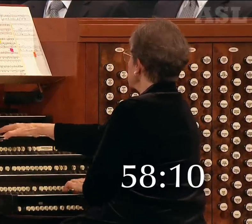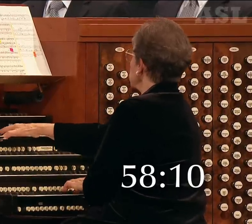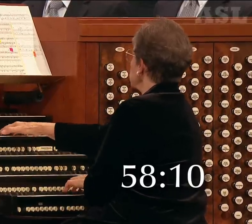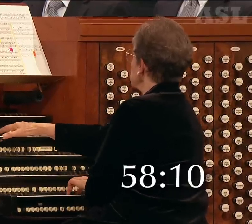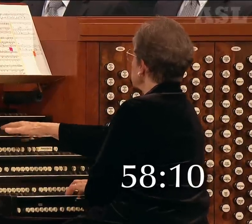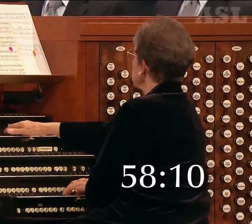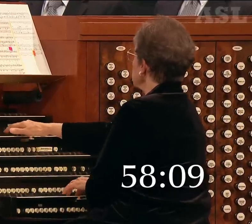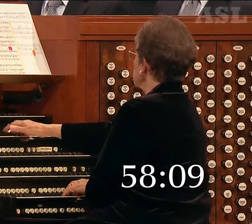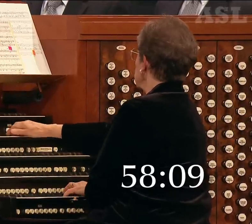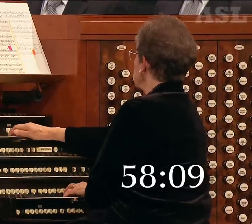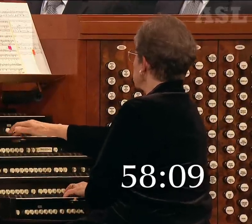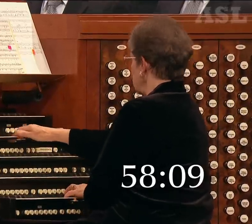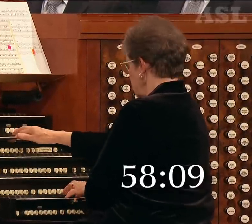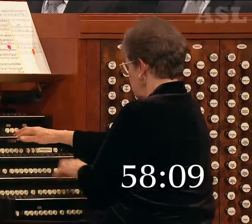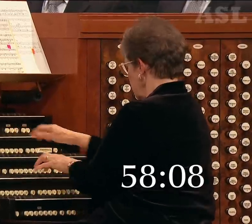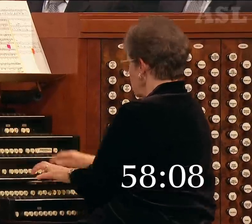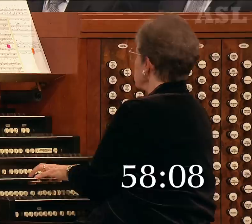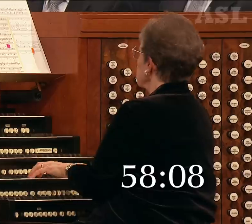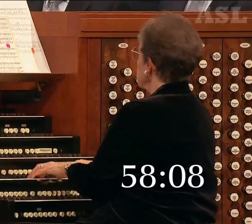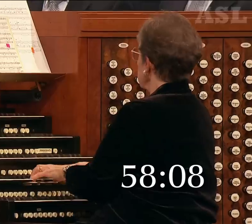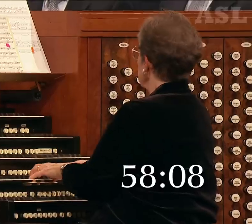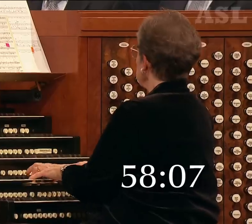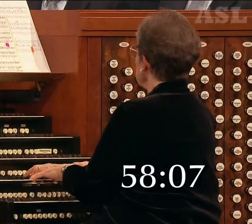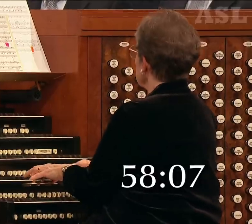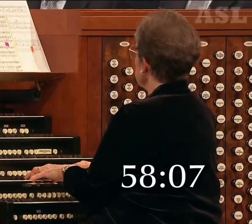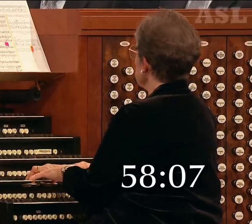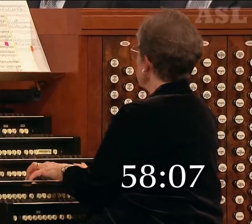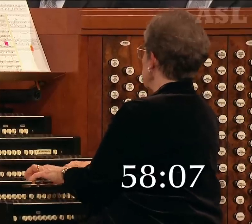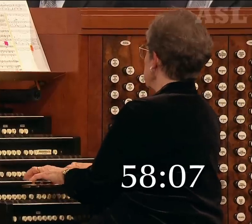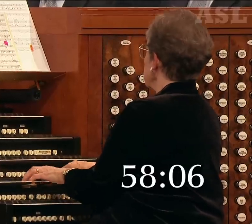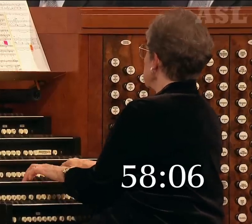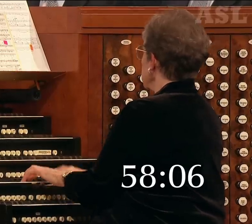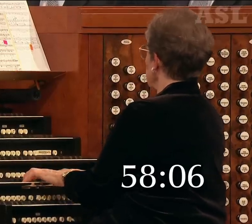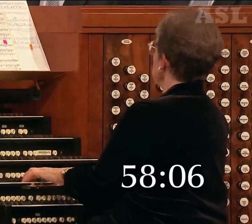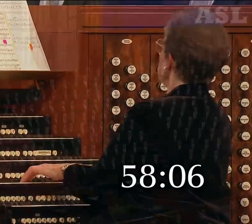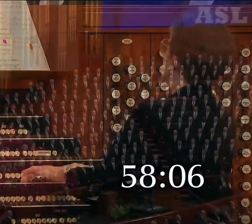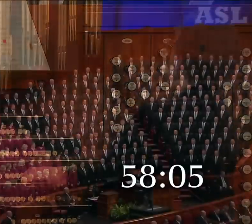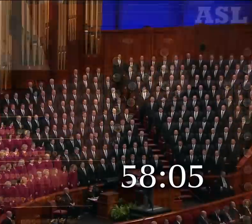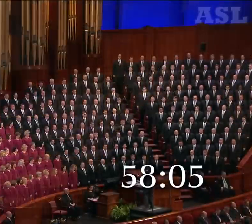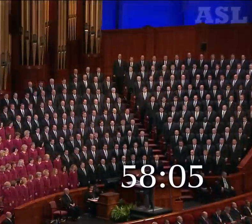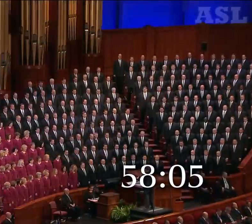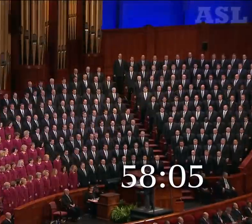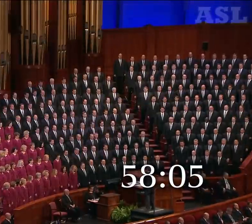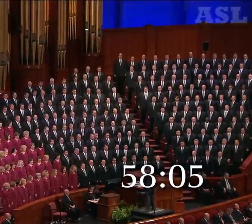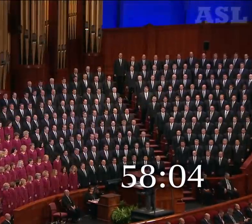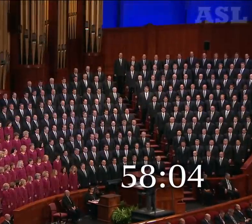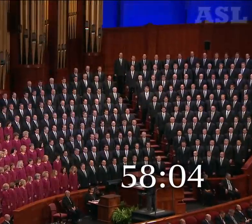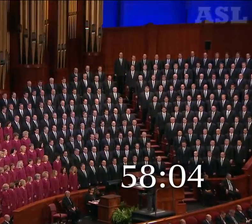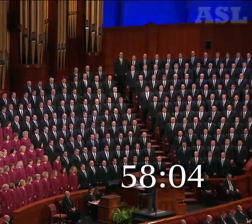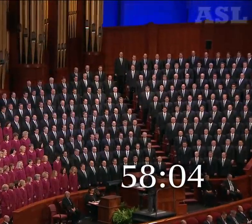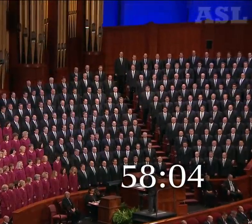THIS IS THE ENGLISH CLOSED CAPTION CHANNEL OF THE CHURCH OF JESUS CHRIST OF LATTER-DAY SAINTS.